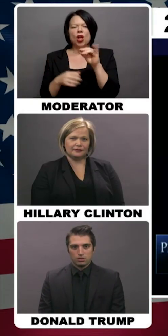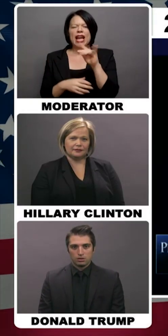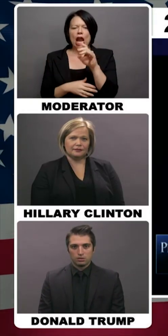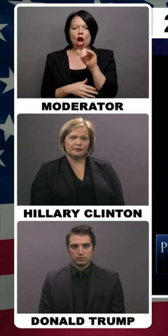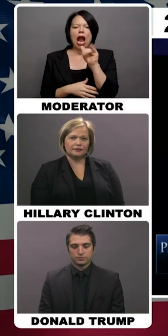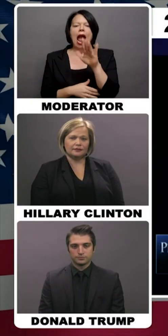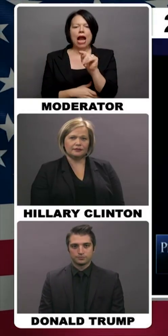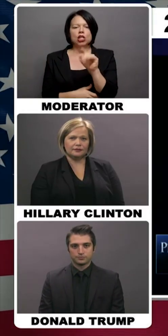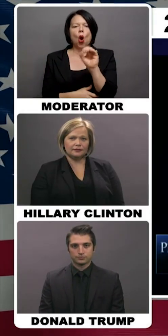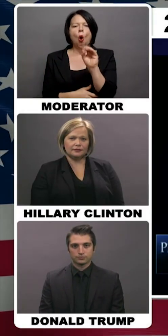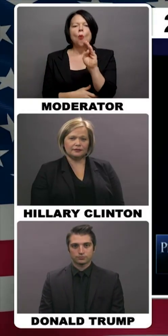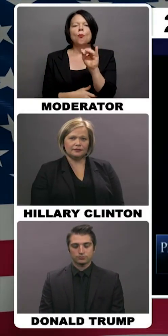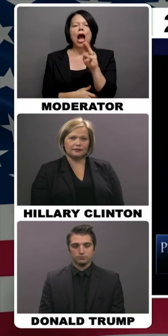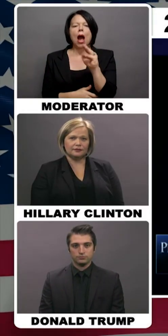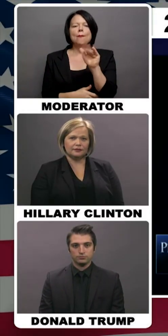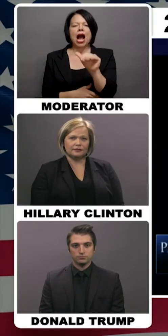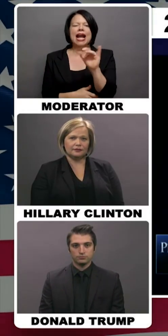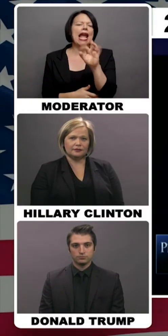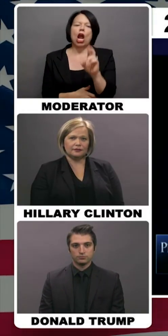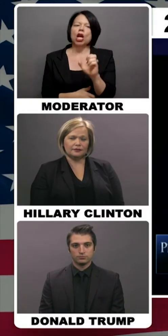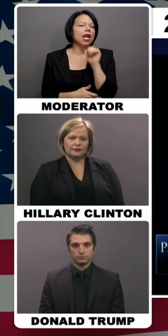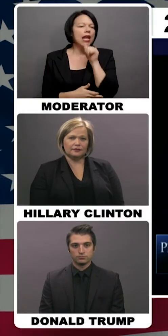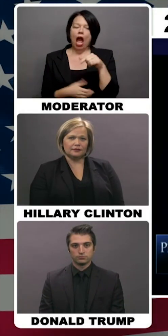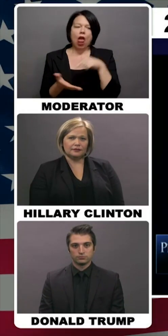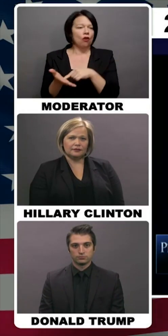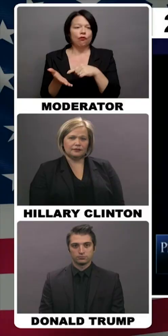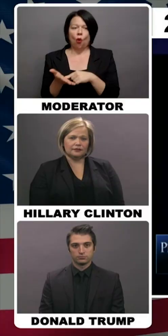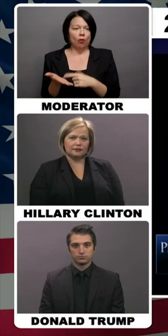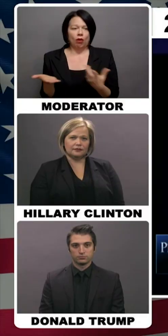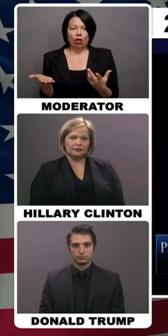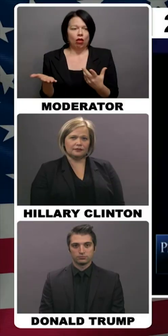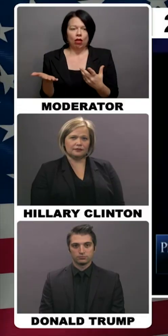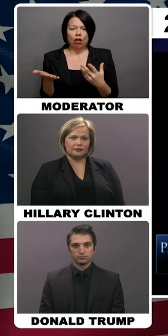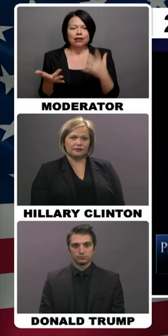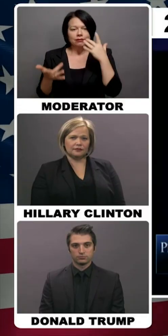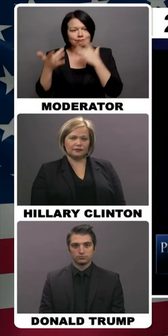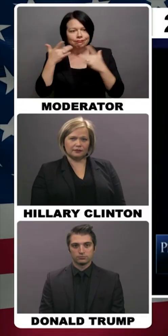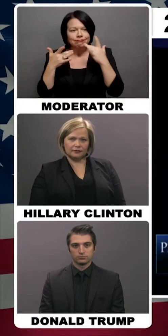It is not affordable. Premiums have gone up, deductibles have gone up,